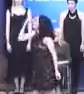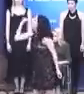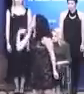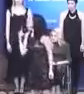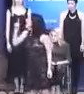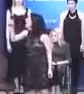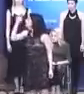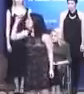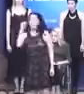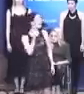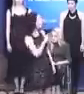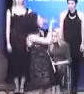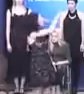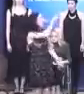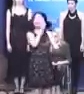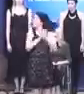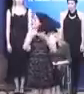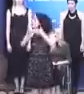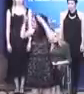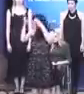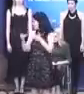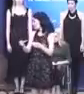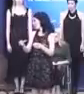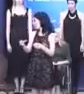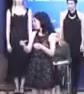[Wendla] And if I run out now and ask Gregor our chimney sweep?